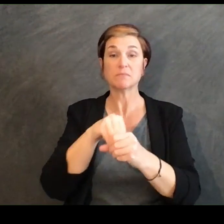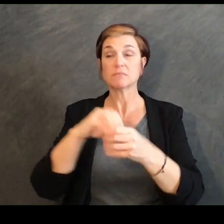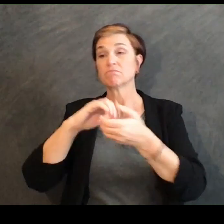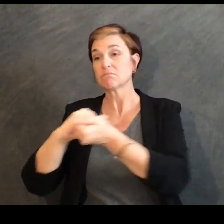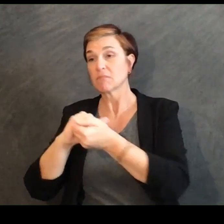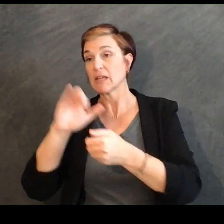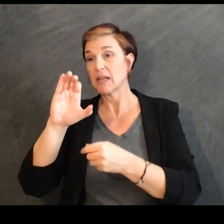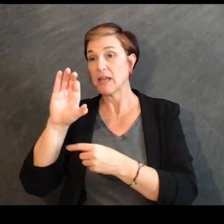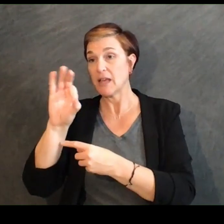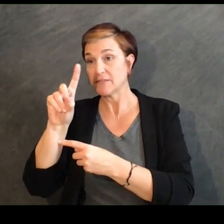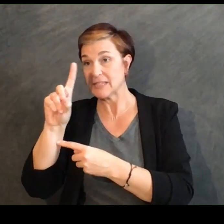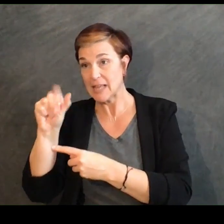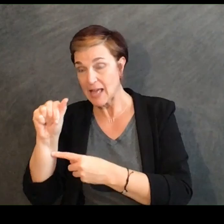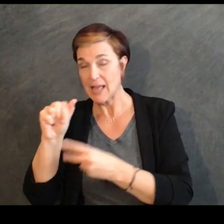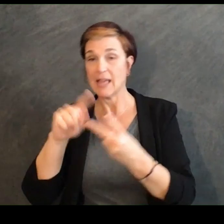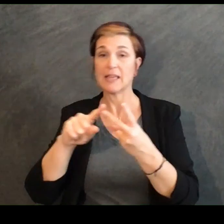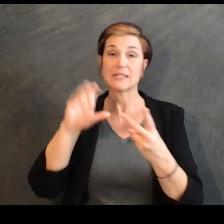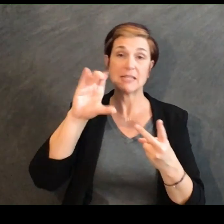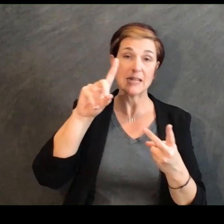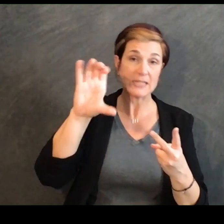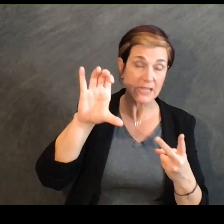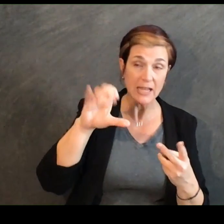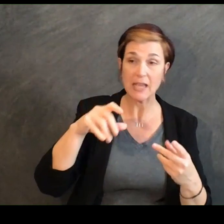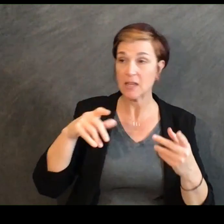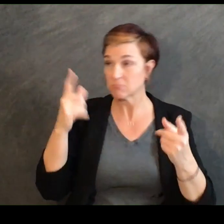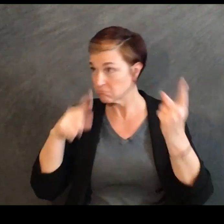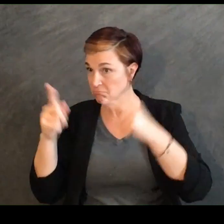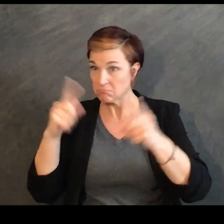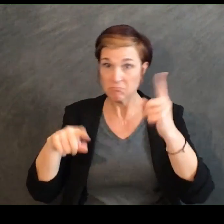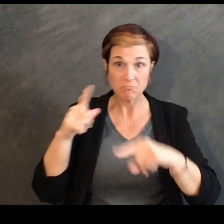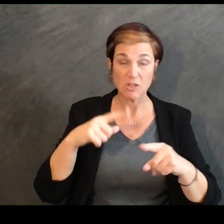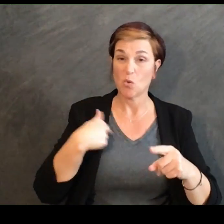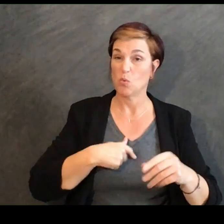for Disease Control and we were up and running with tests and a number of our